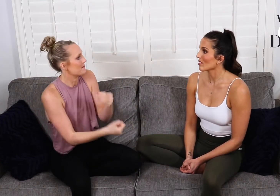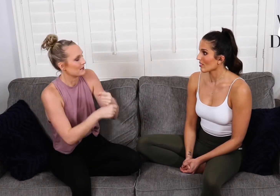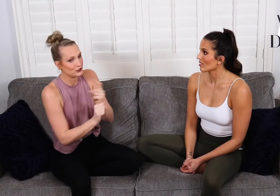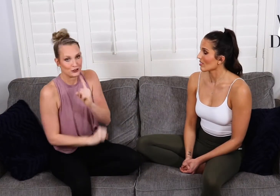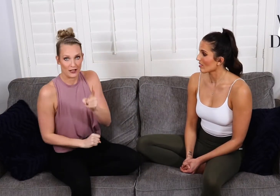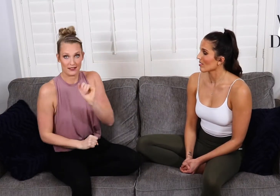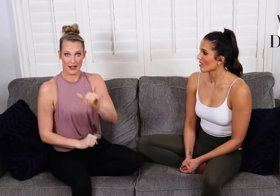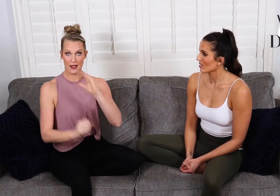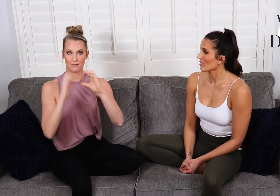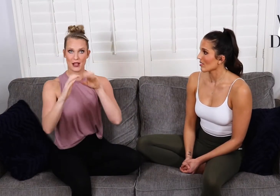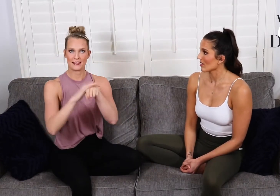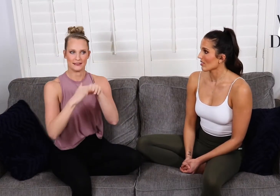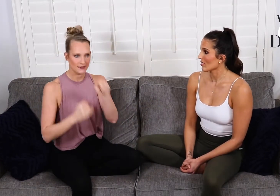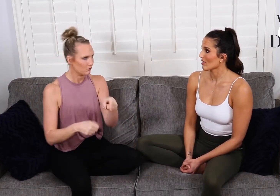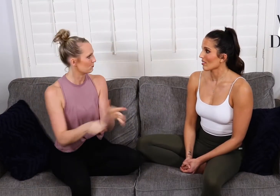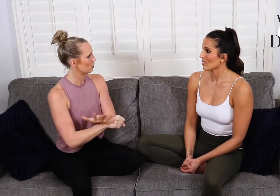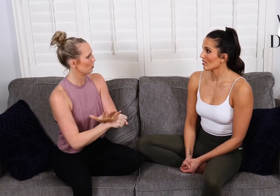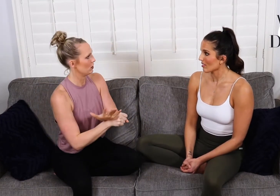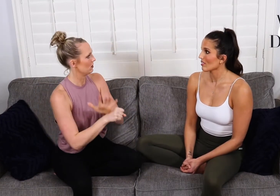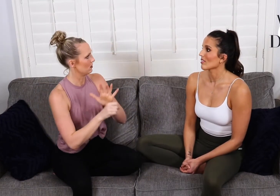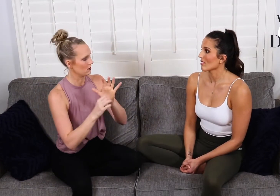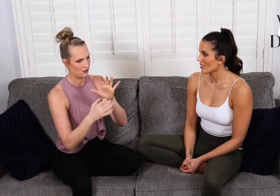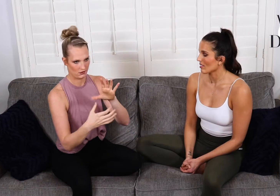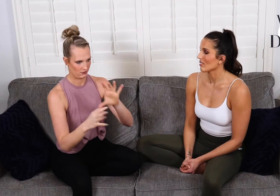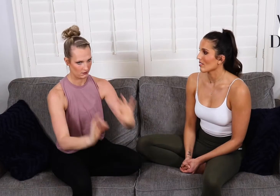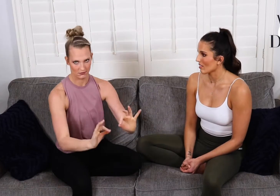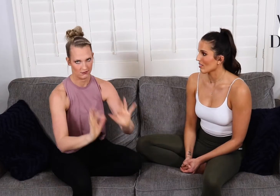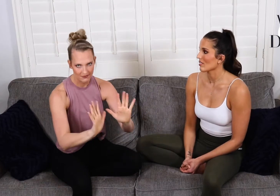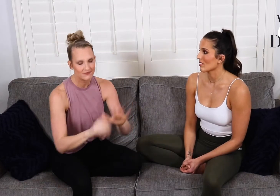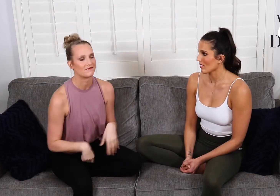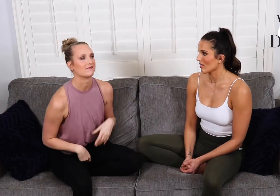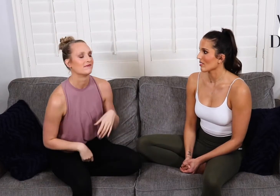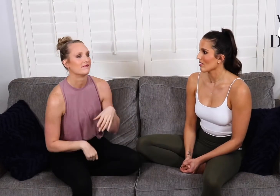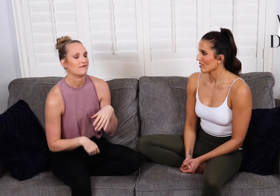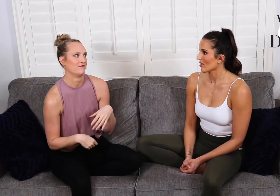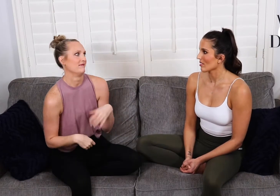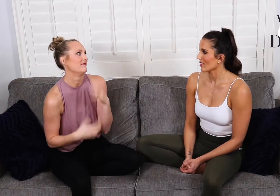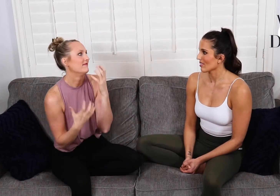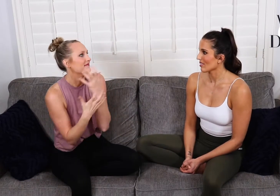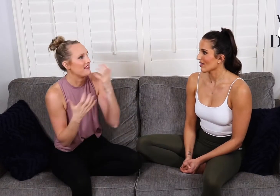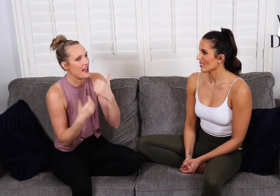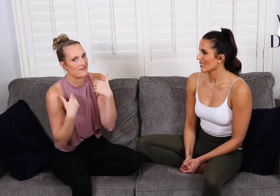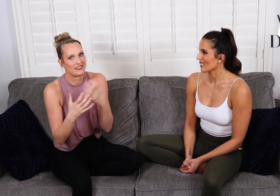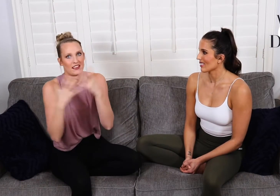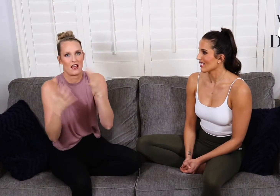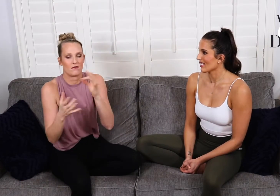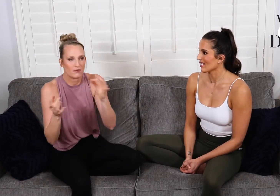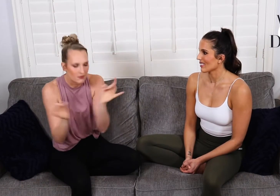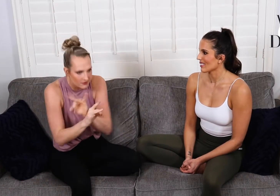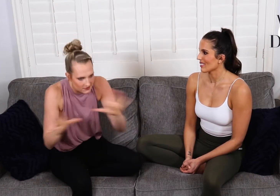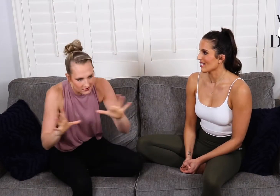there to Advocate and make sure that they had communication access and it was truly...I have